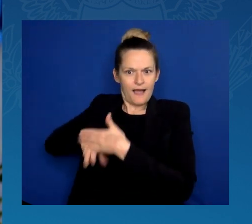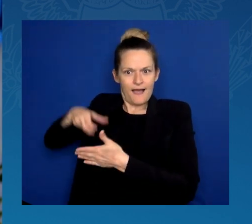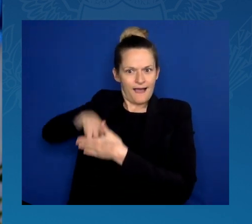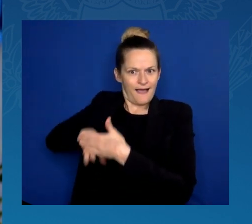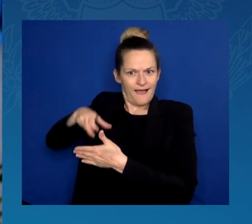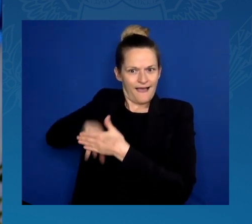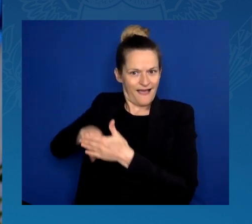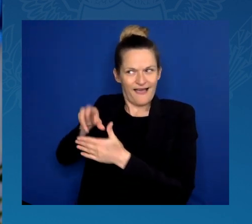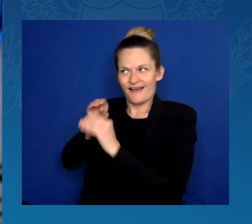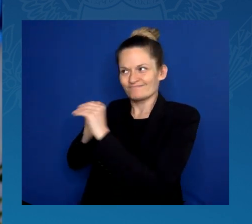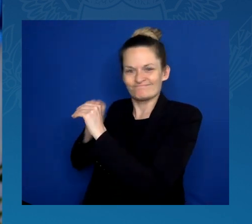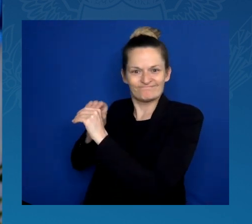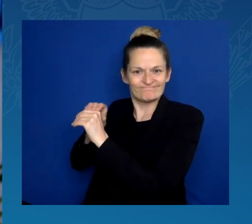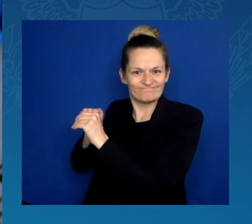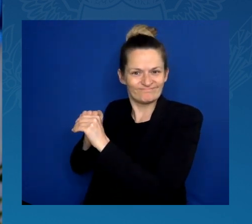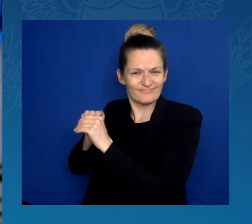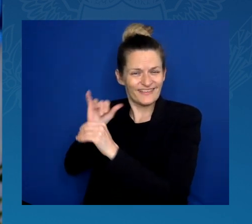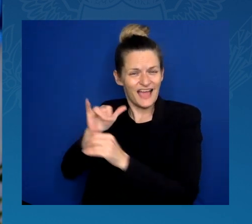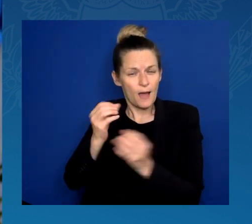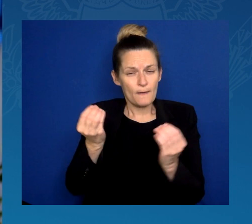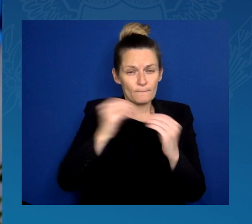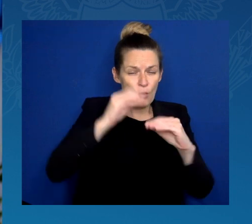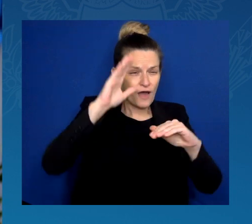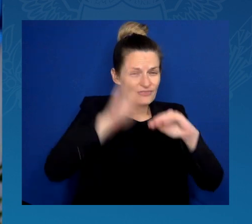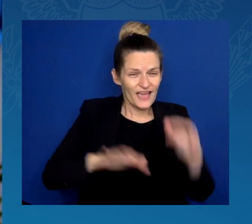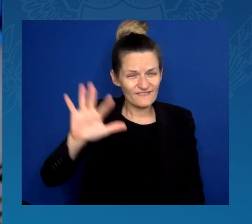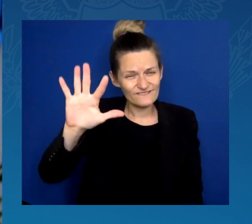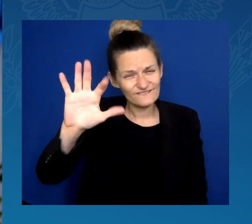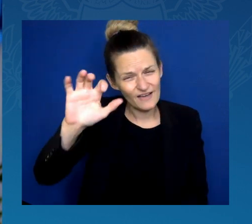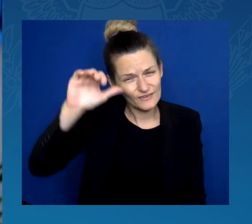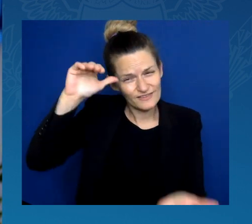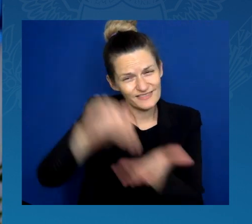it is clear that our nation is making progress.